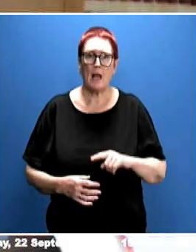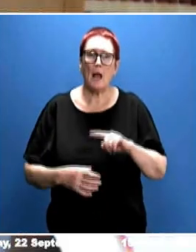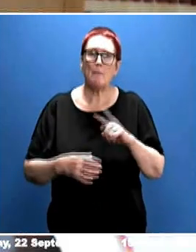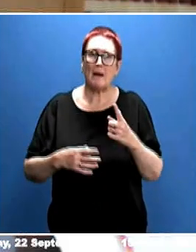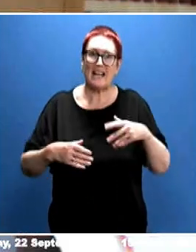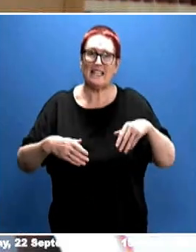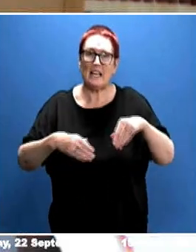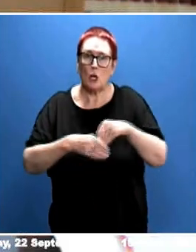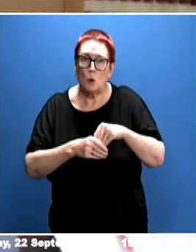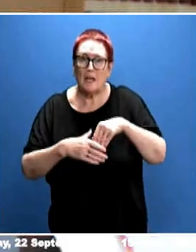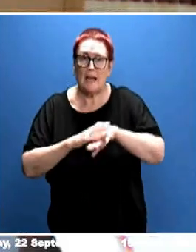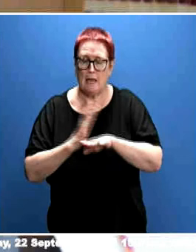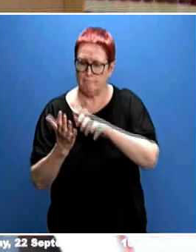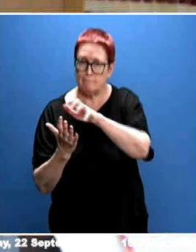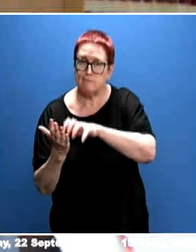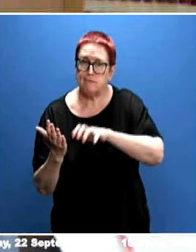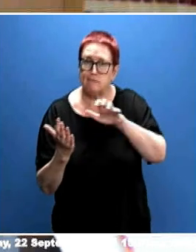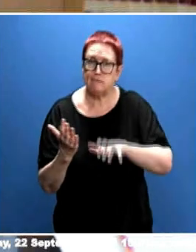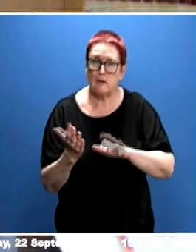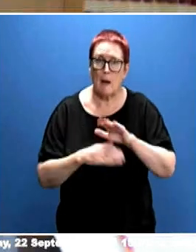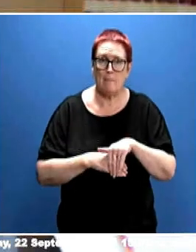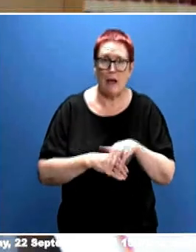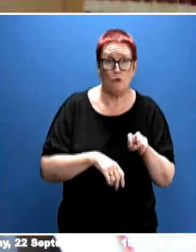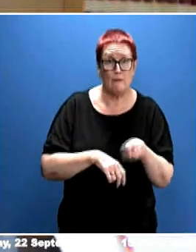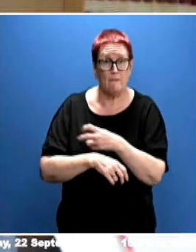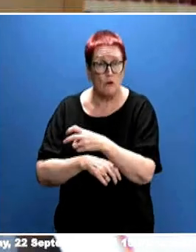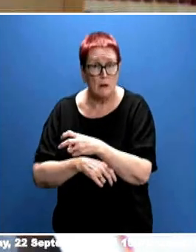what the cultural issues are. There is a cultural needs section.